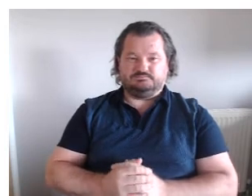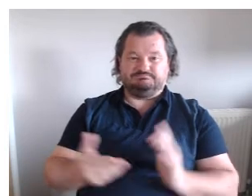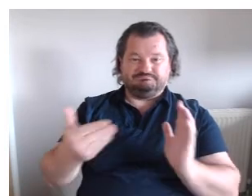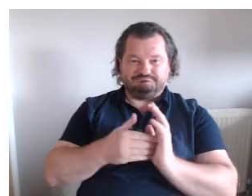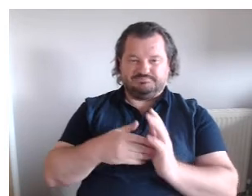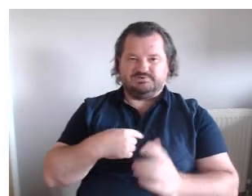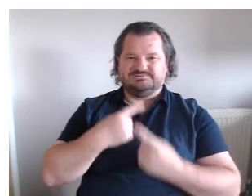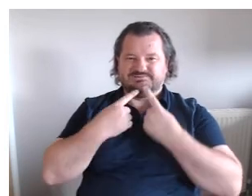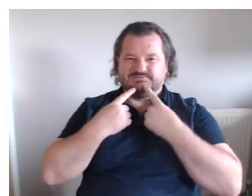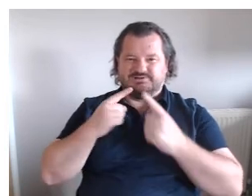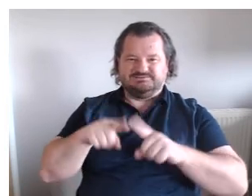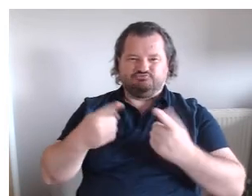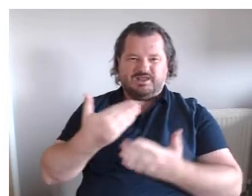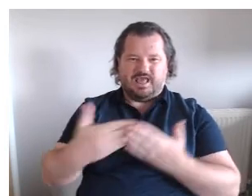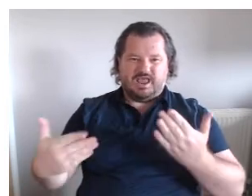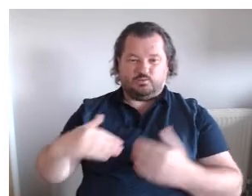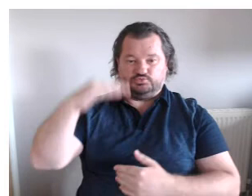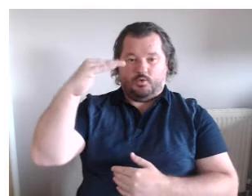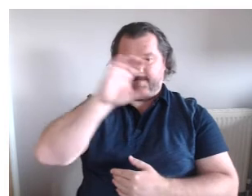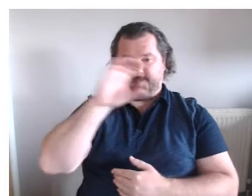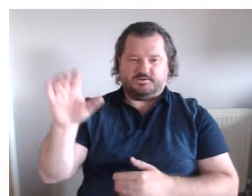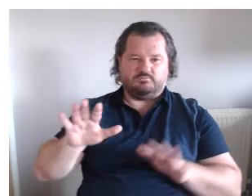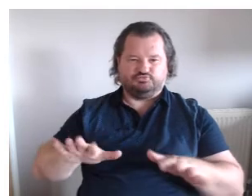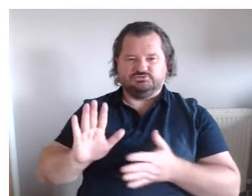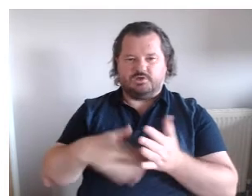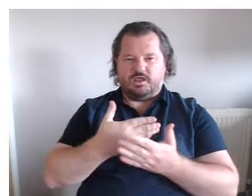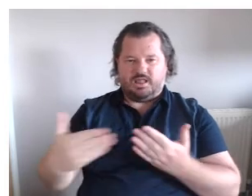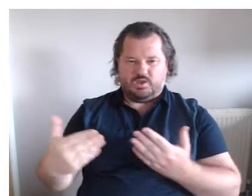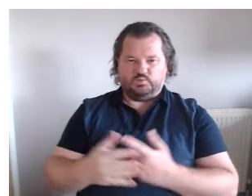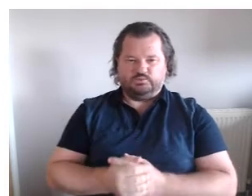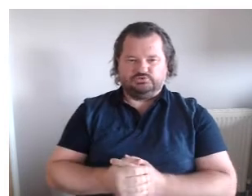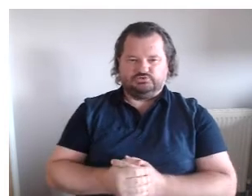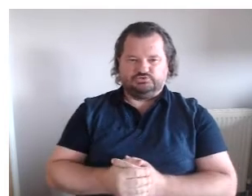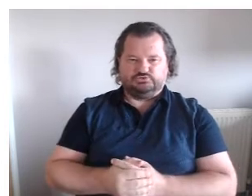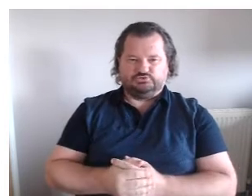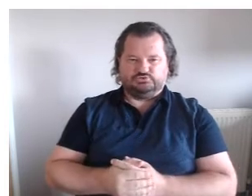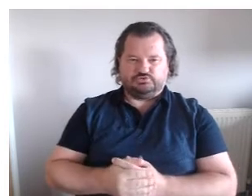In addition, we use data of different languages: on the top British Sign Language